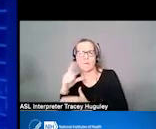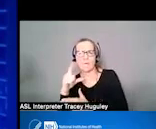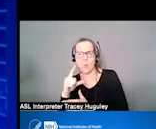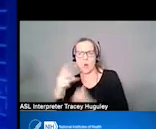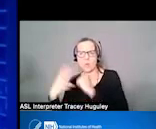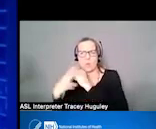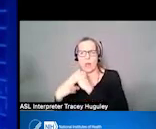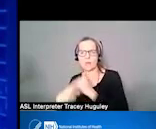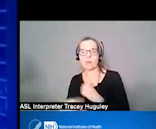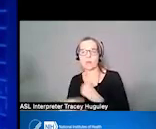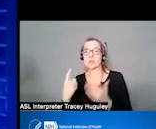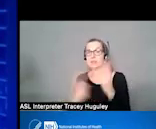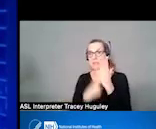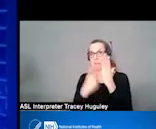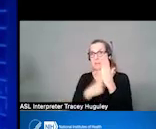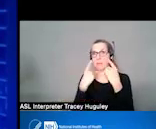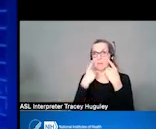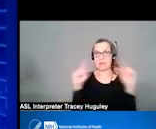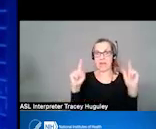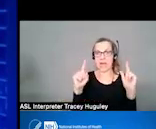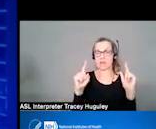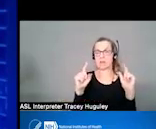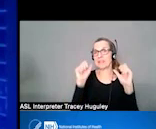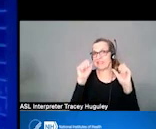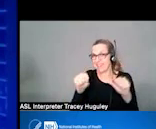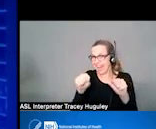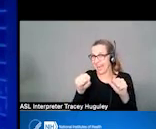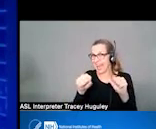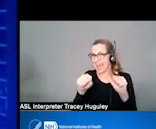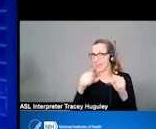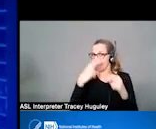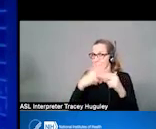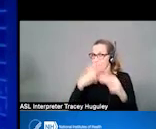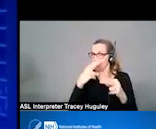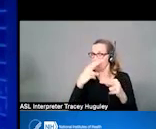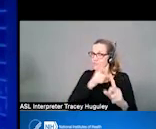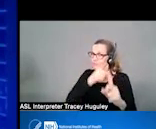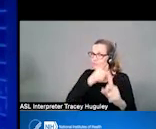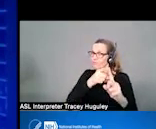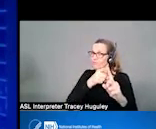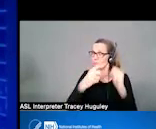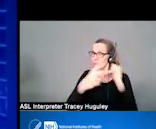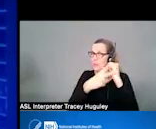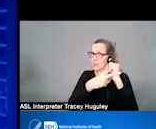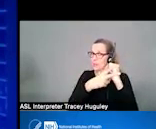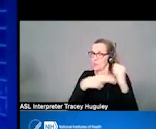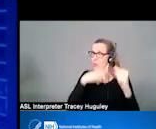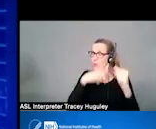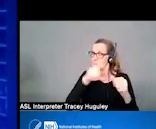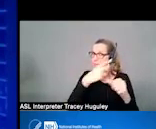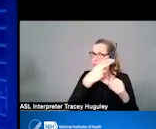may designate a specific data repository that should be used, but if that's not the case, then you will have the flexibility